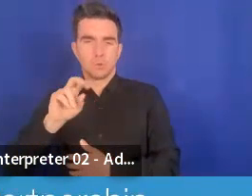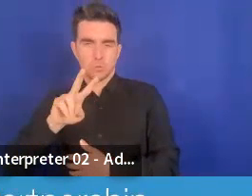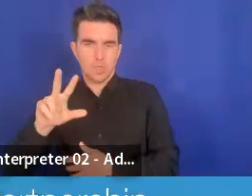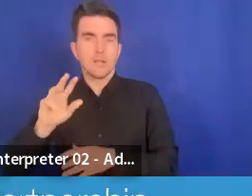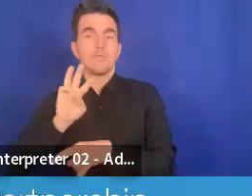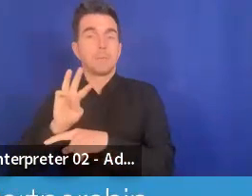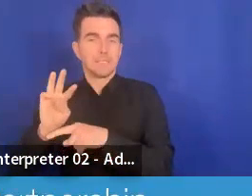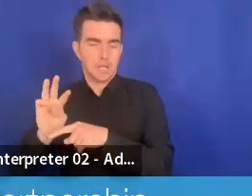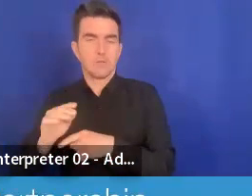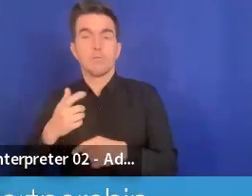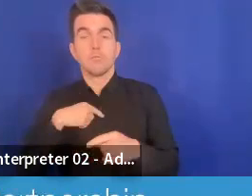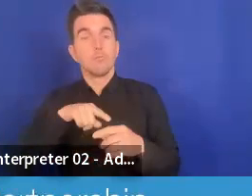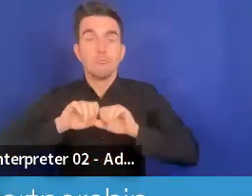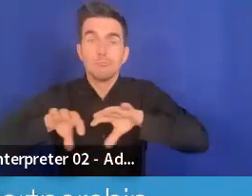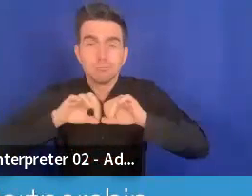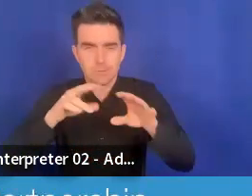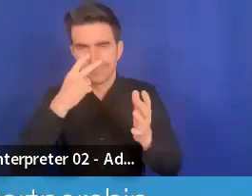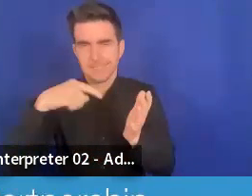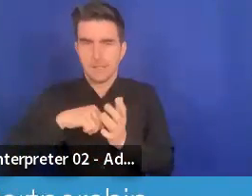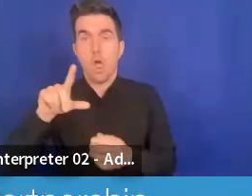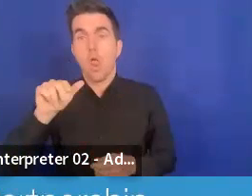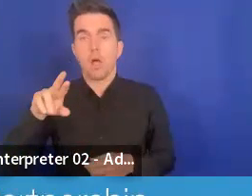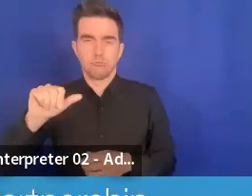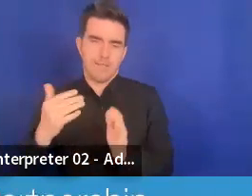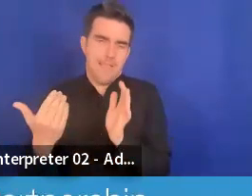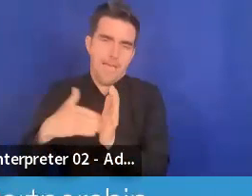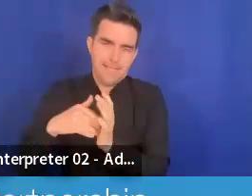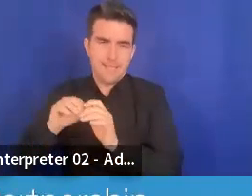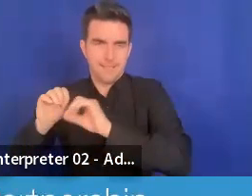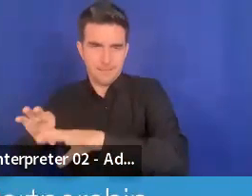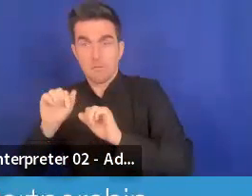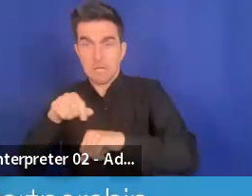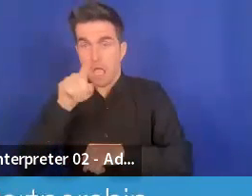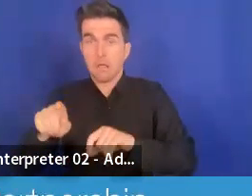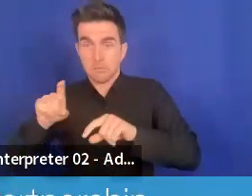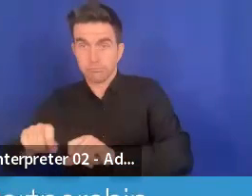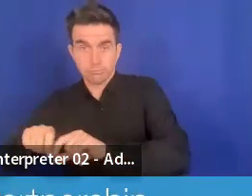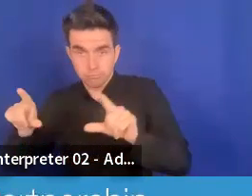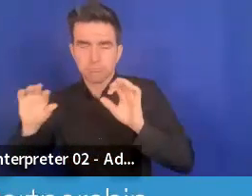We've come to the top of the hour. Thank you so much for joining us from wherever you are in the world today.